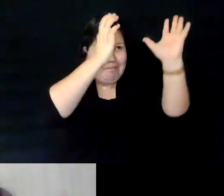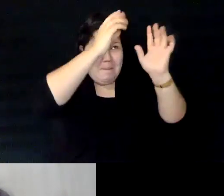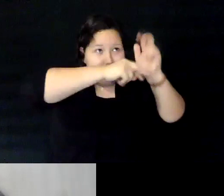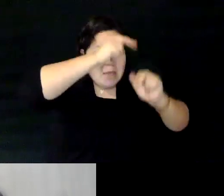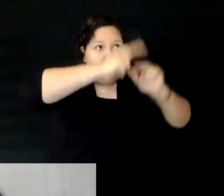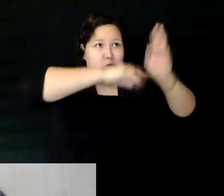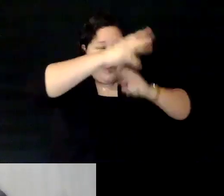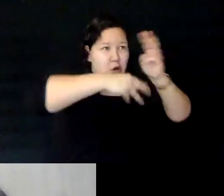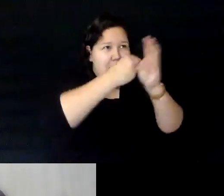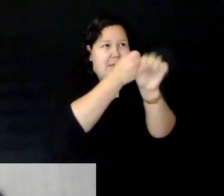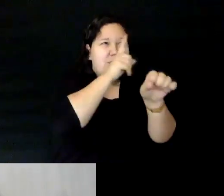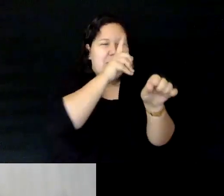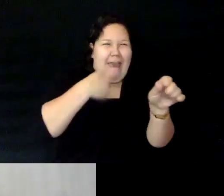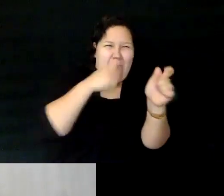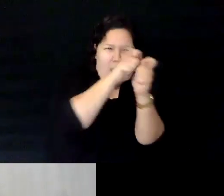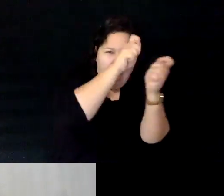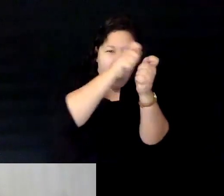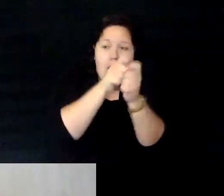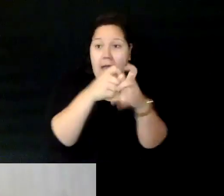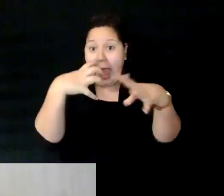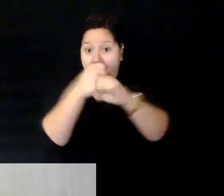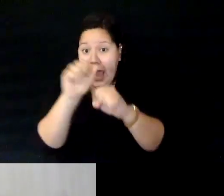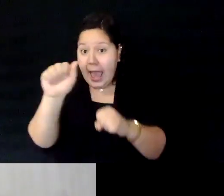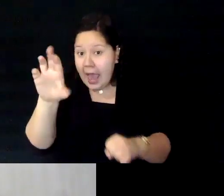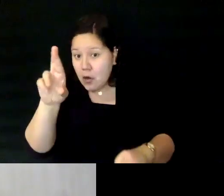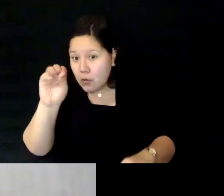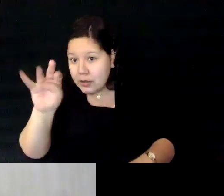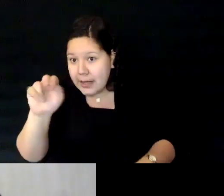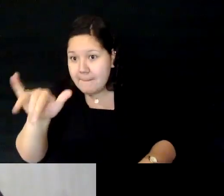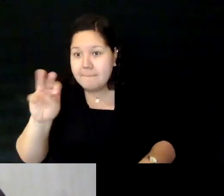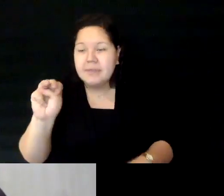from what the acronyms are going to be, to what the symbols are going to look like,